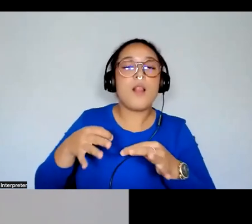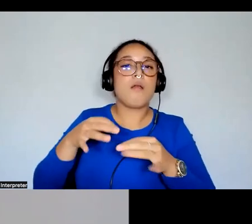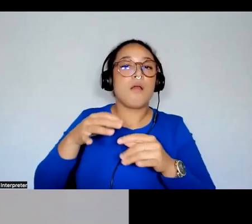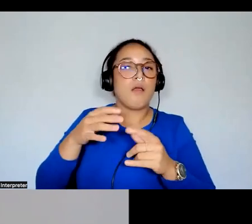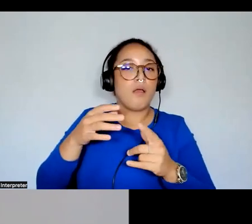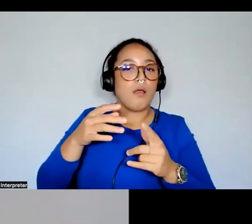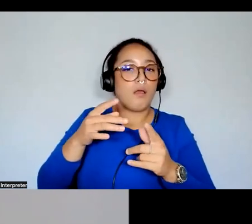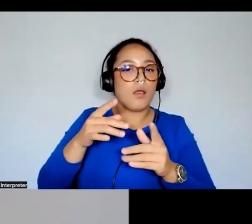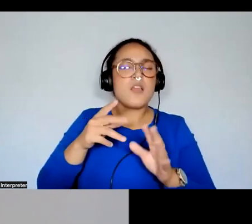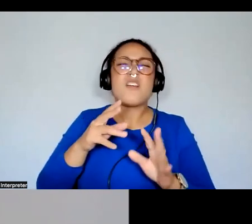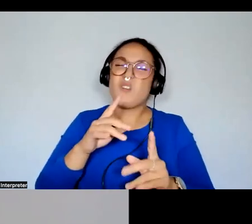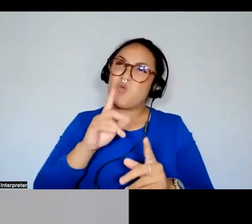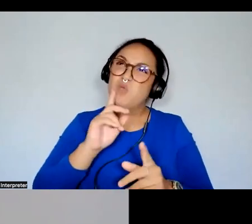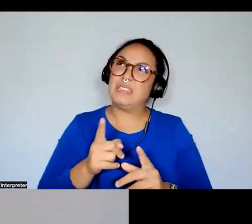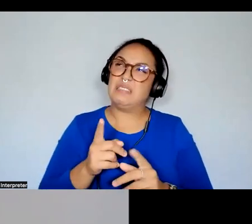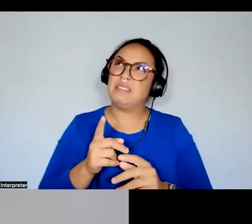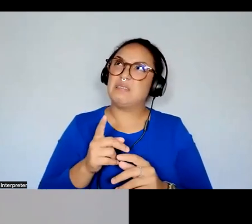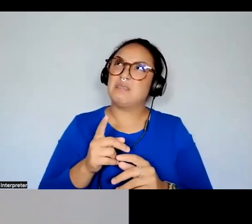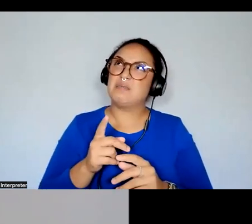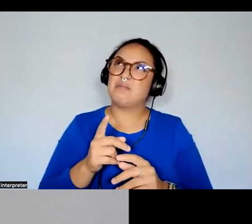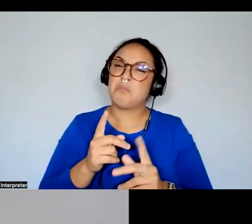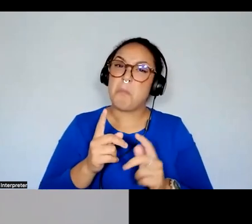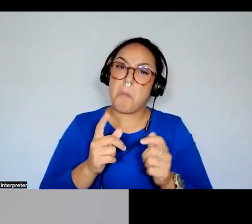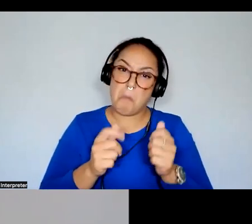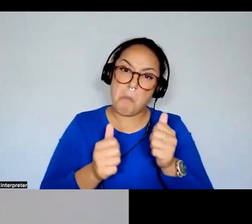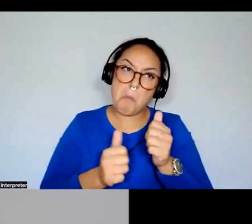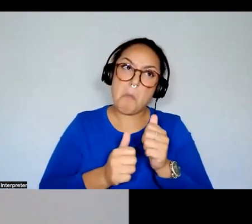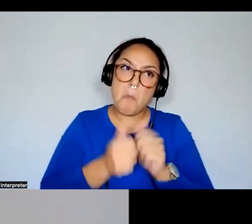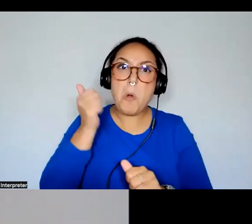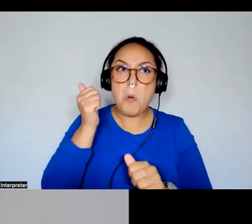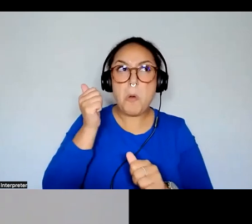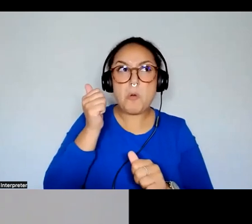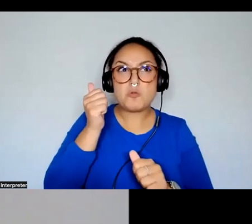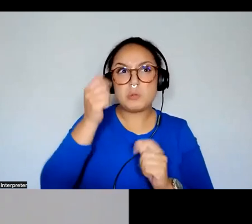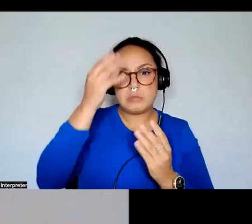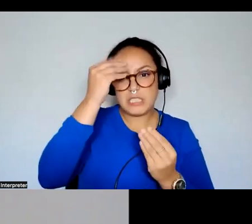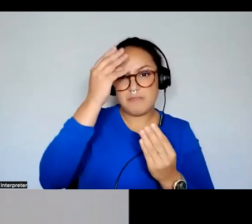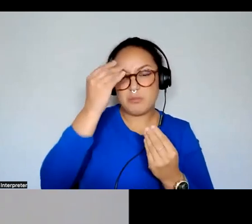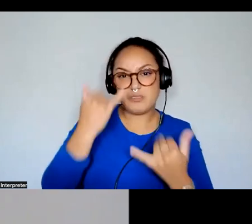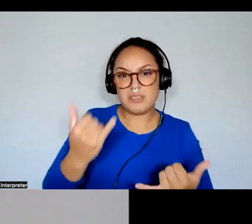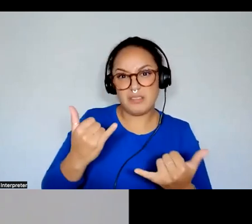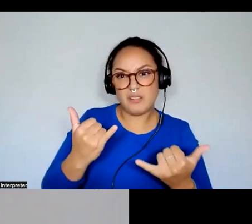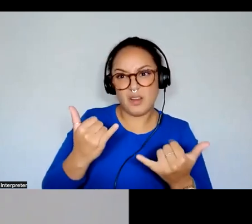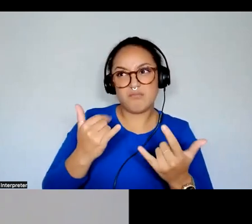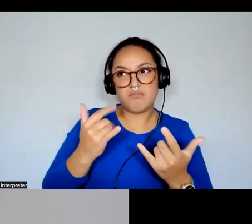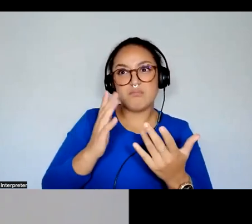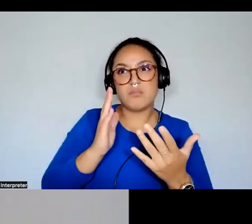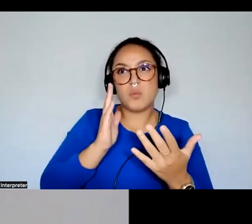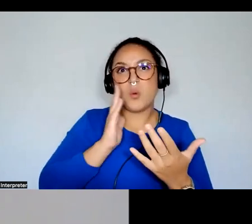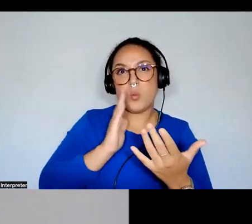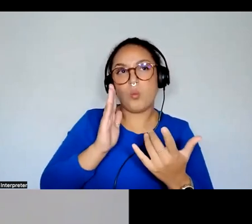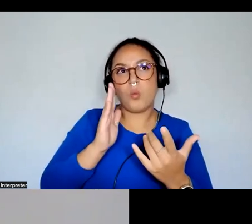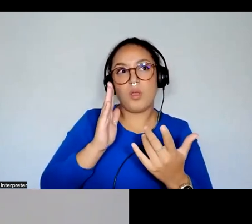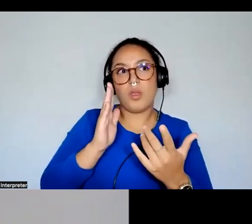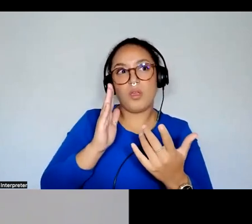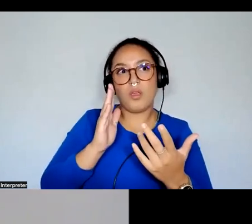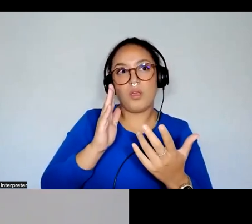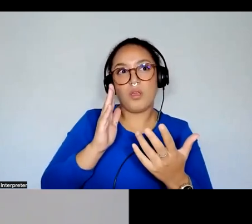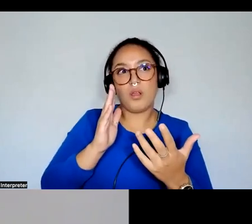Actually much of this information will be most relevant for those who is application will be successful.